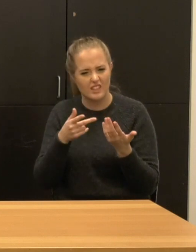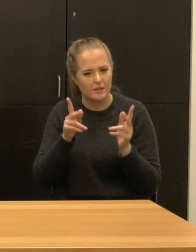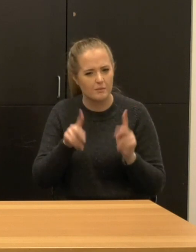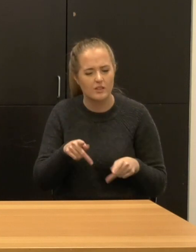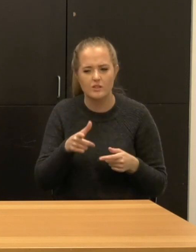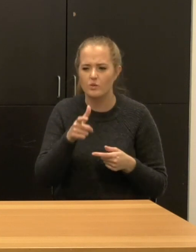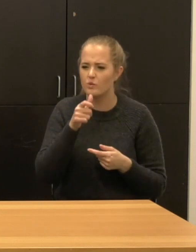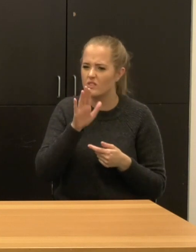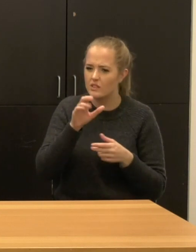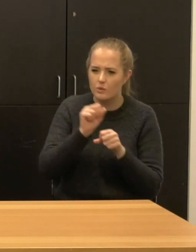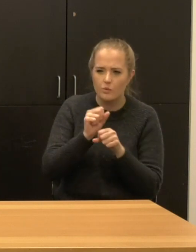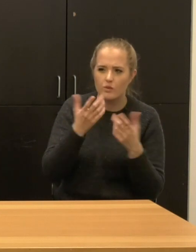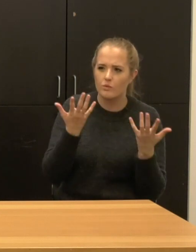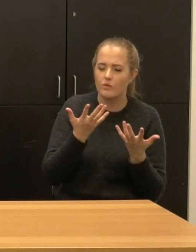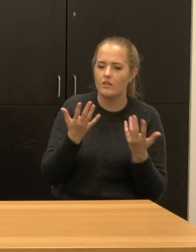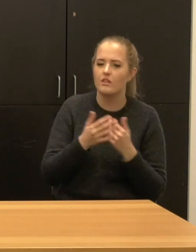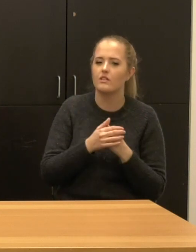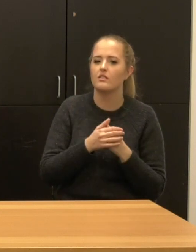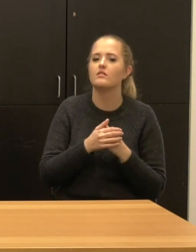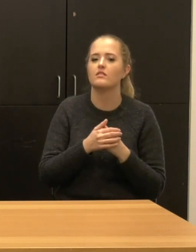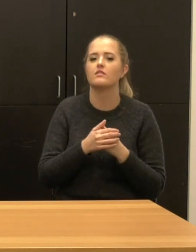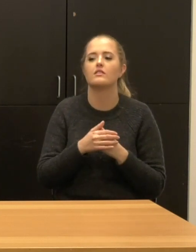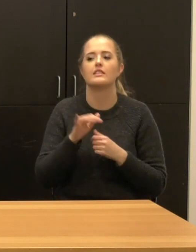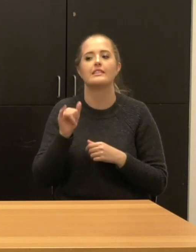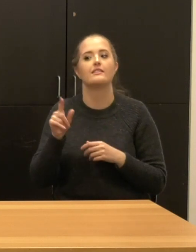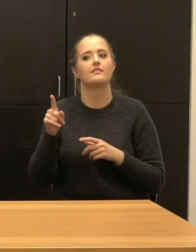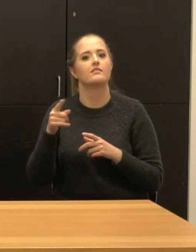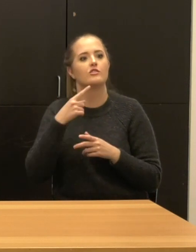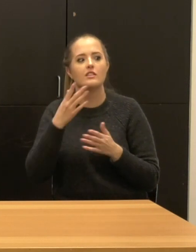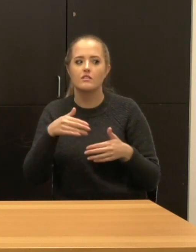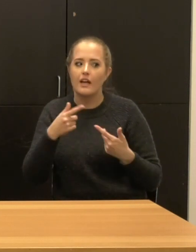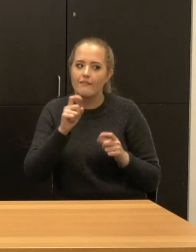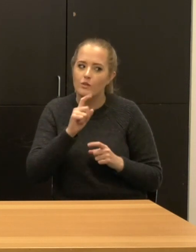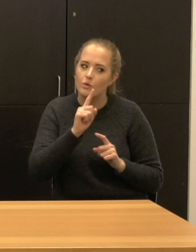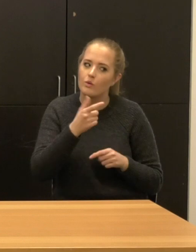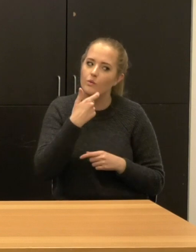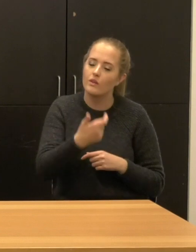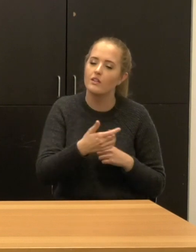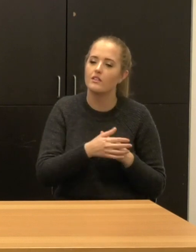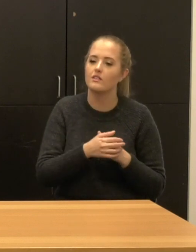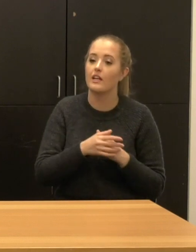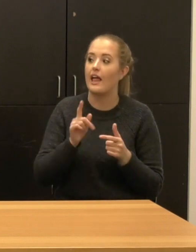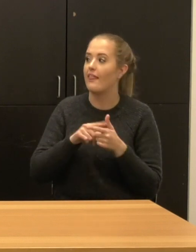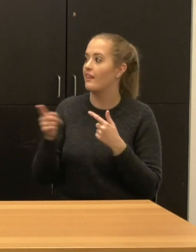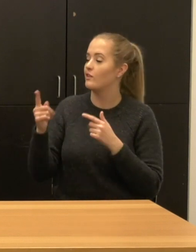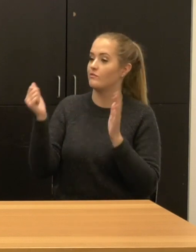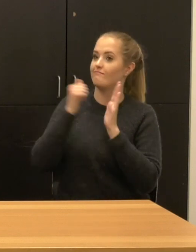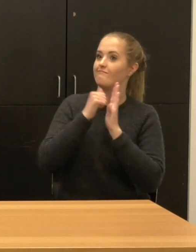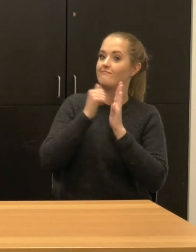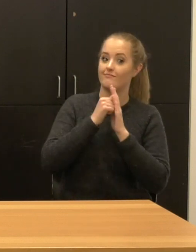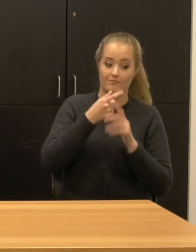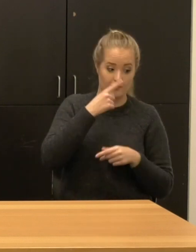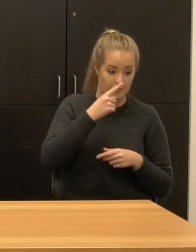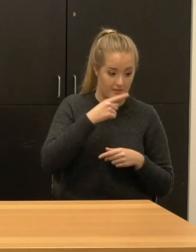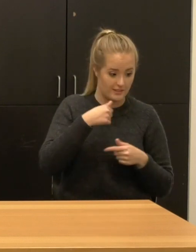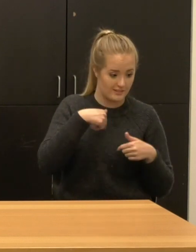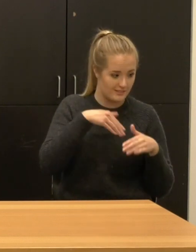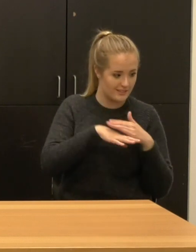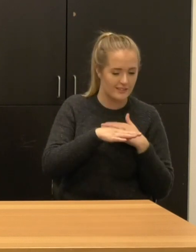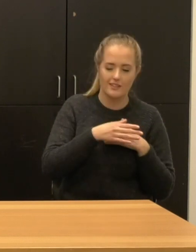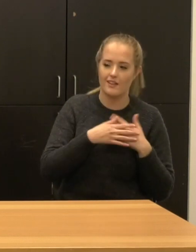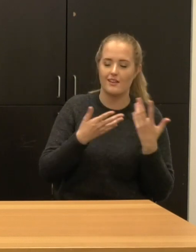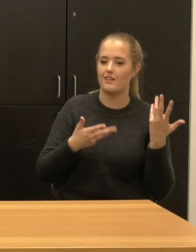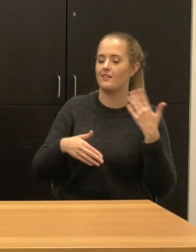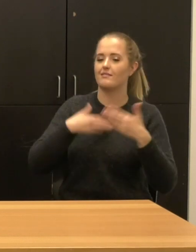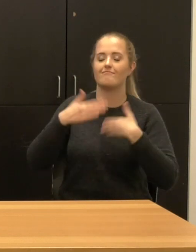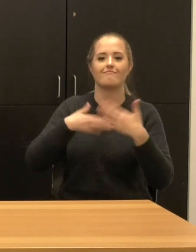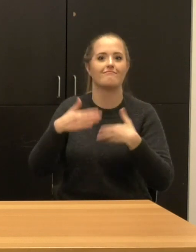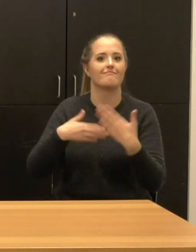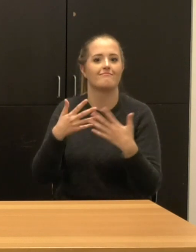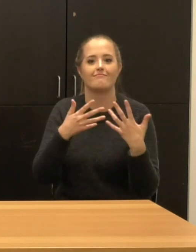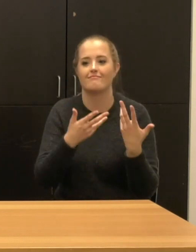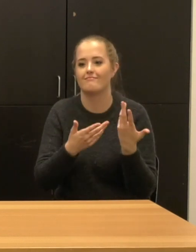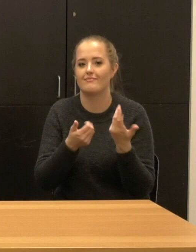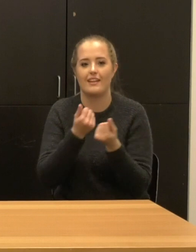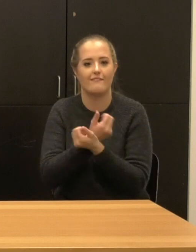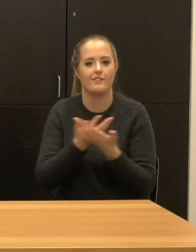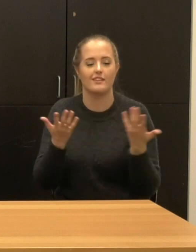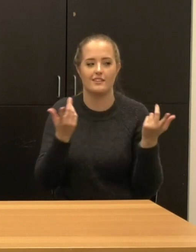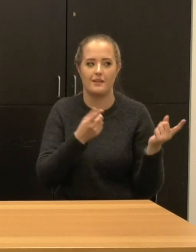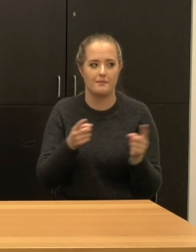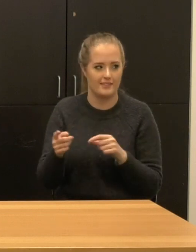Well, Carla Peterson said, go see this.